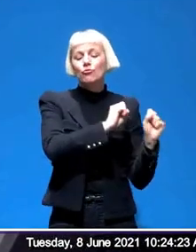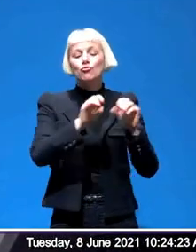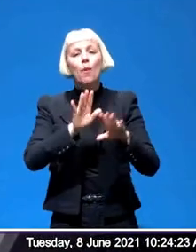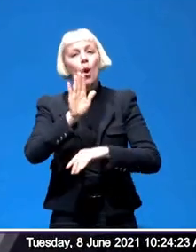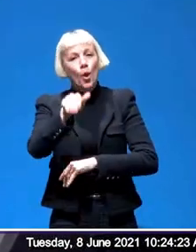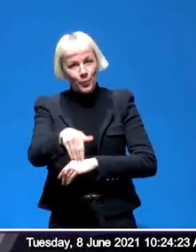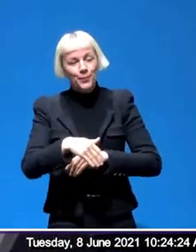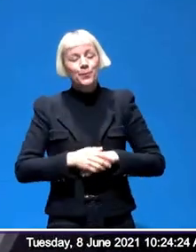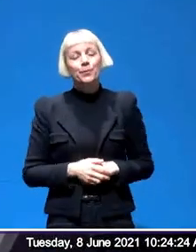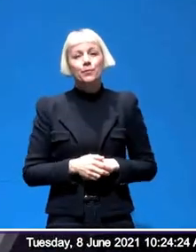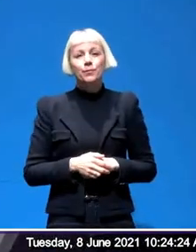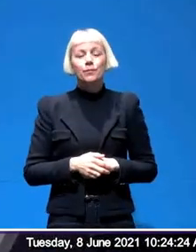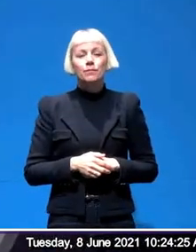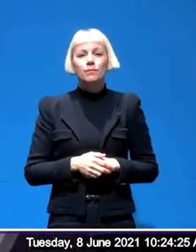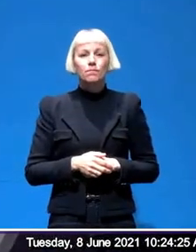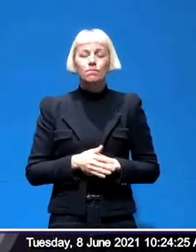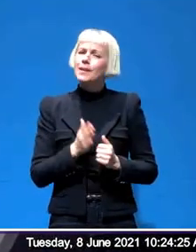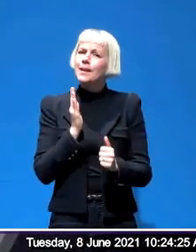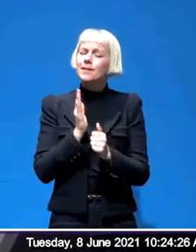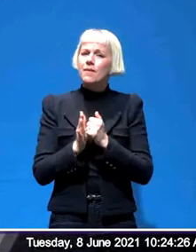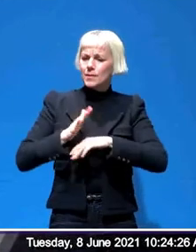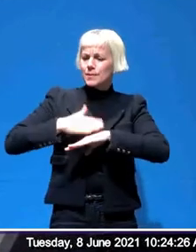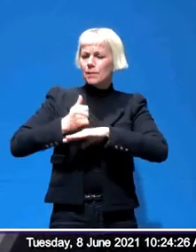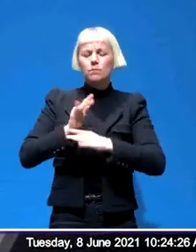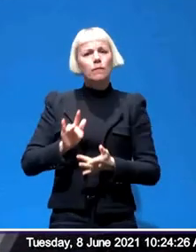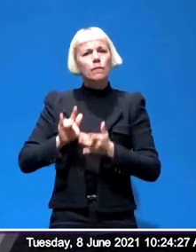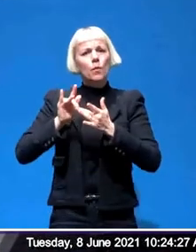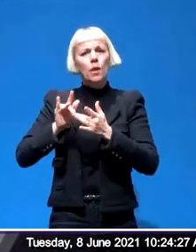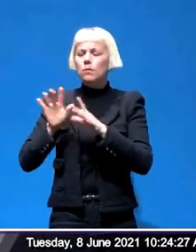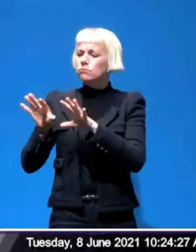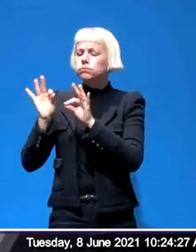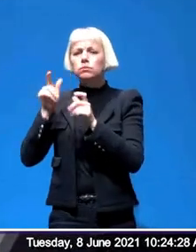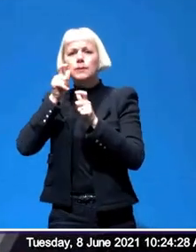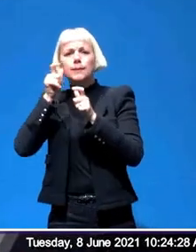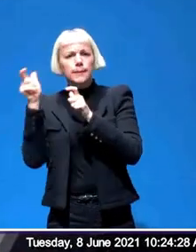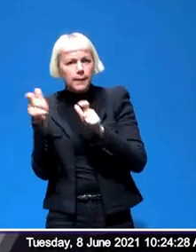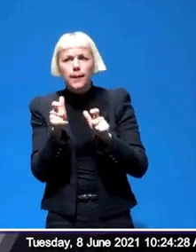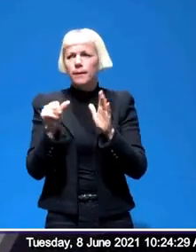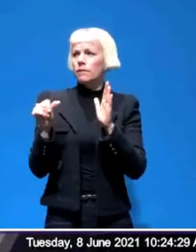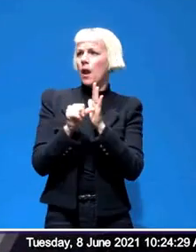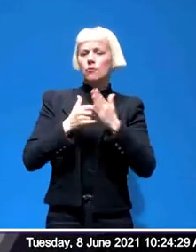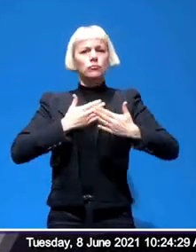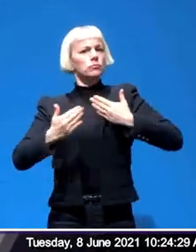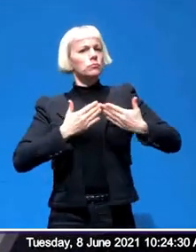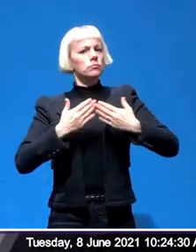There has never been any formal guardianship or financial administration orders in place for Daniel.